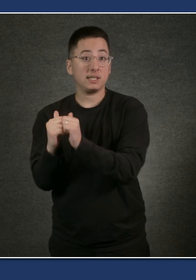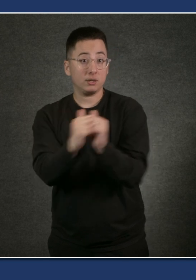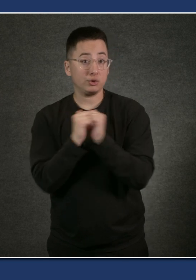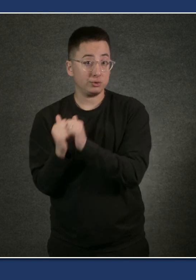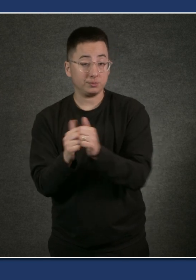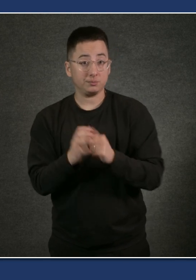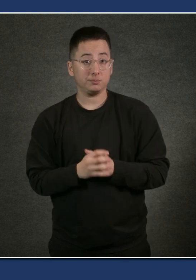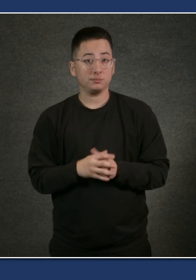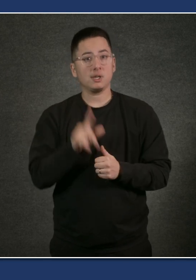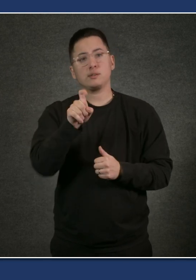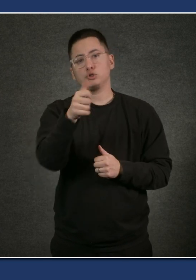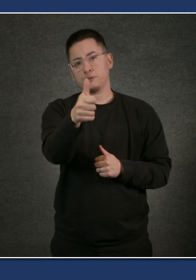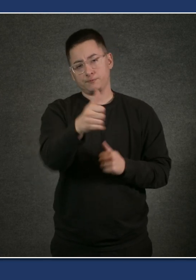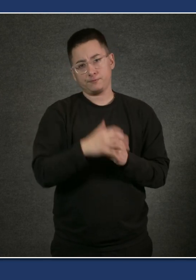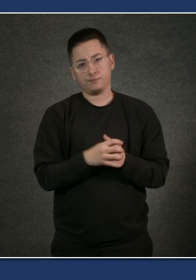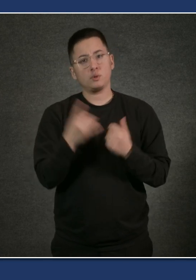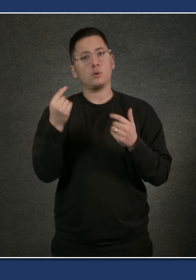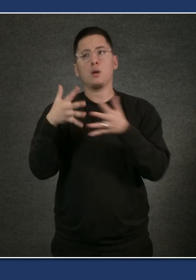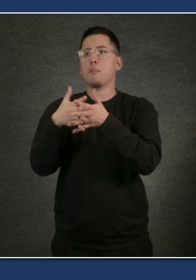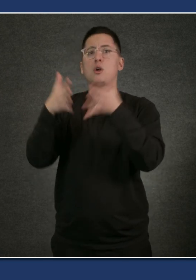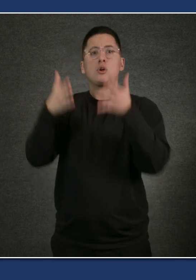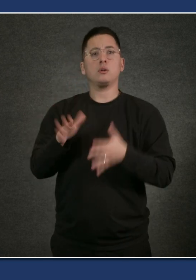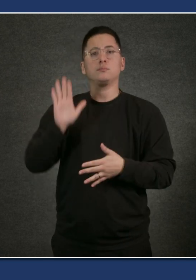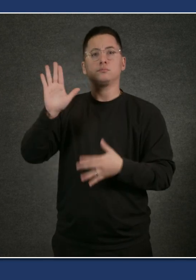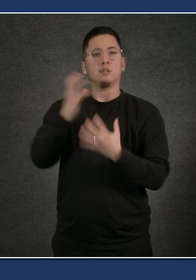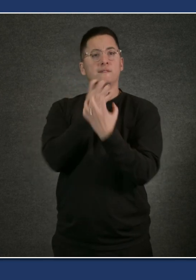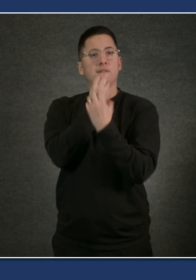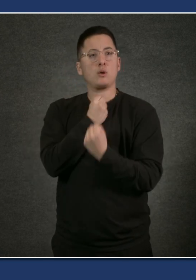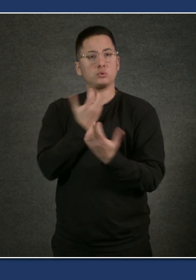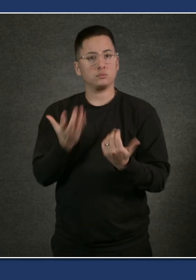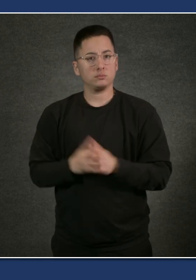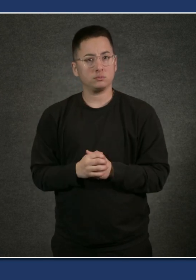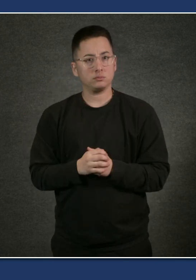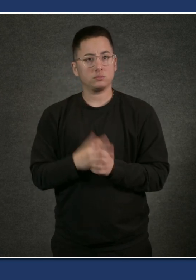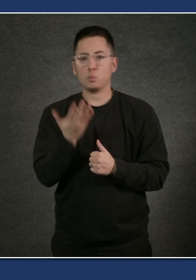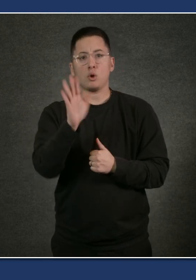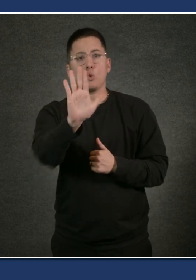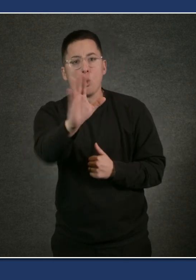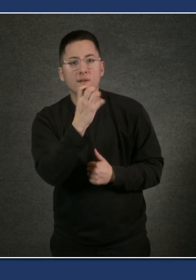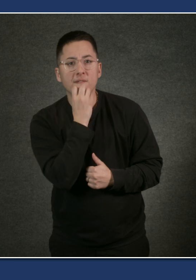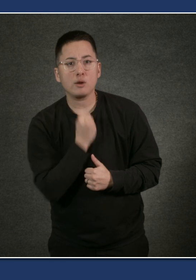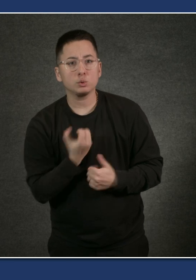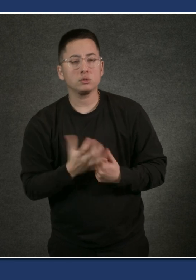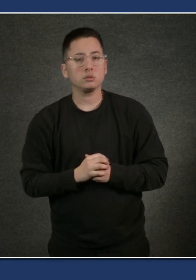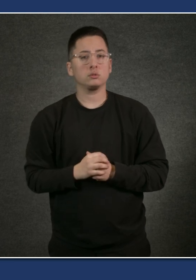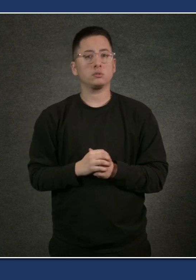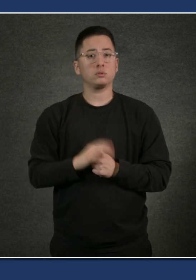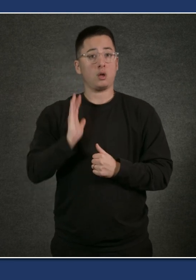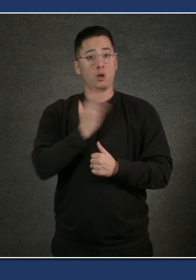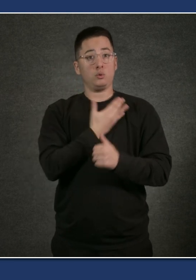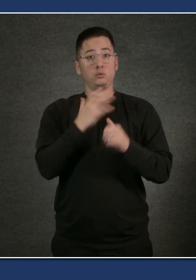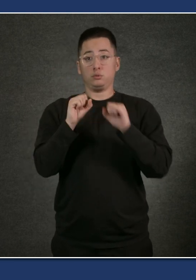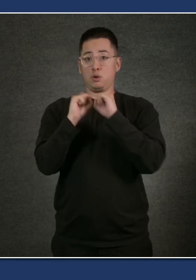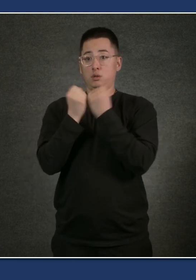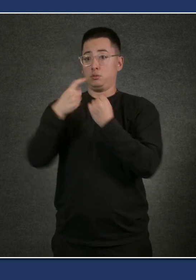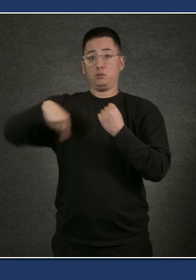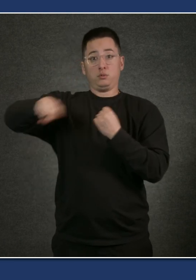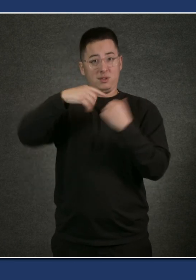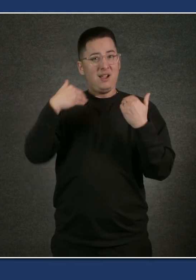Ask yourself, what are American values? What are Minnesotan values? And what are your values?